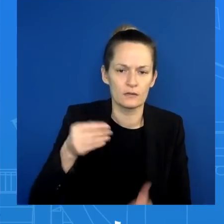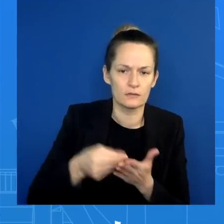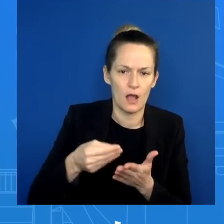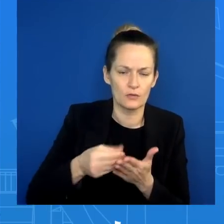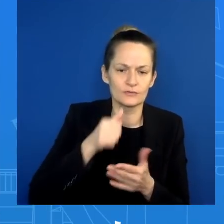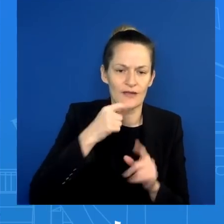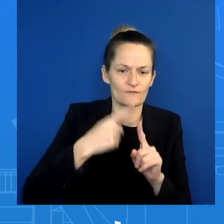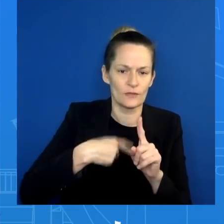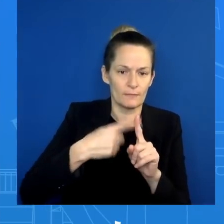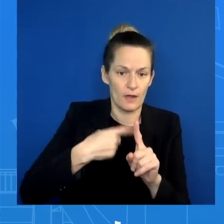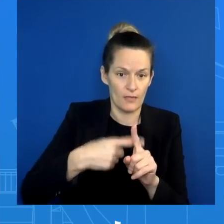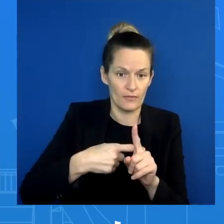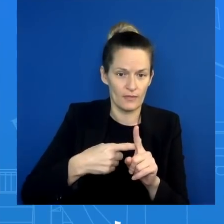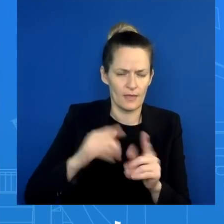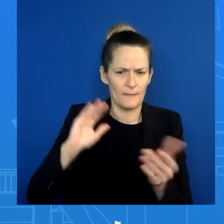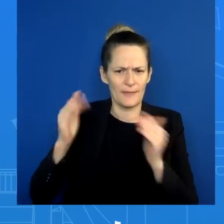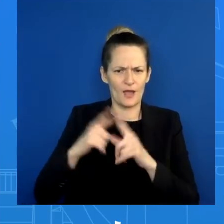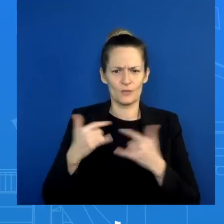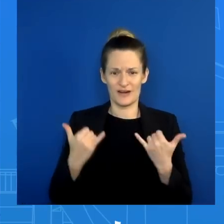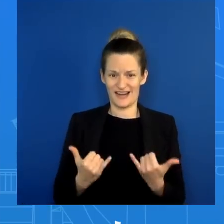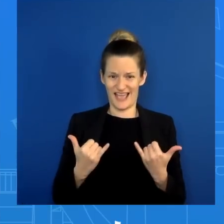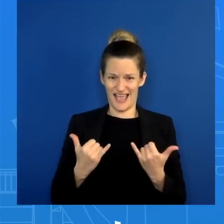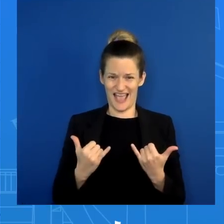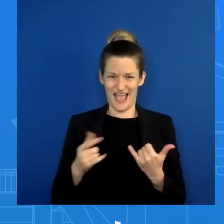That's an annual savings of nearly 1400 dollars.